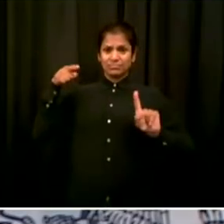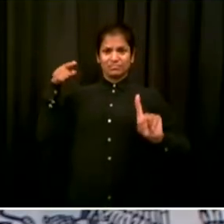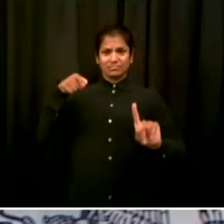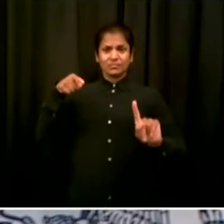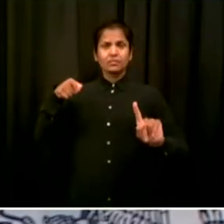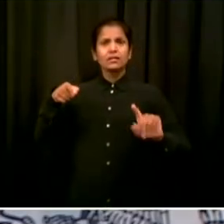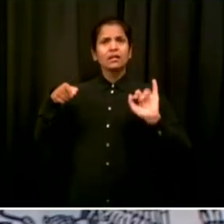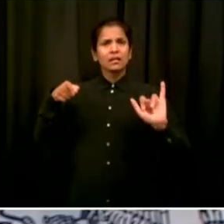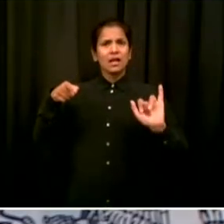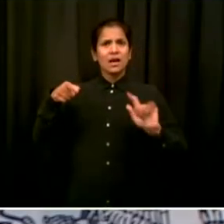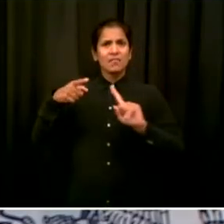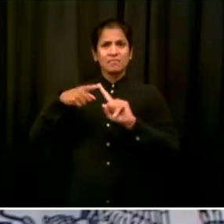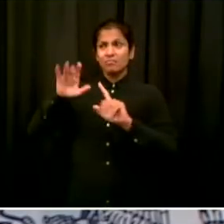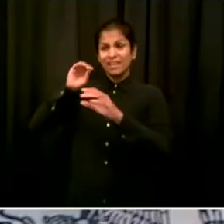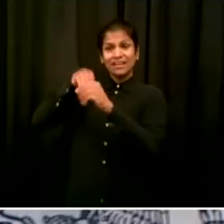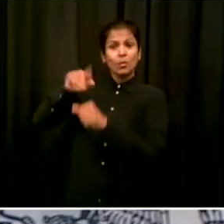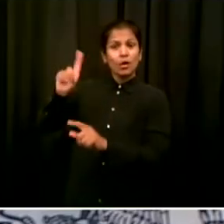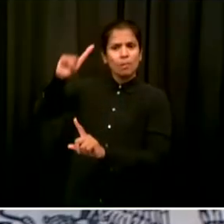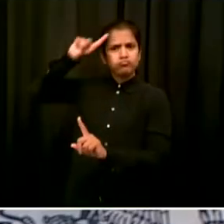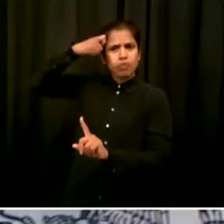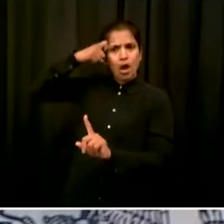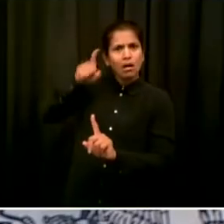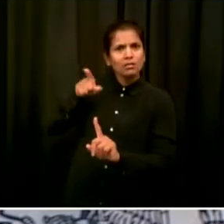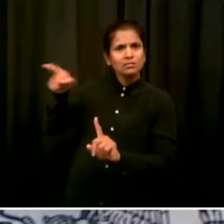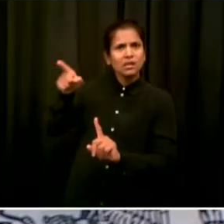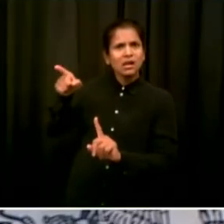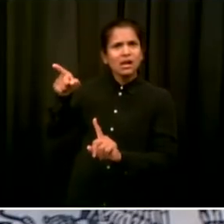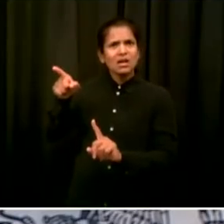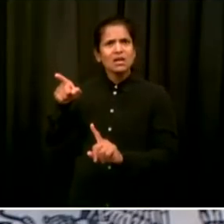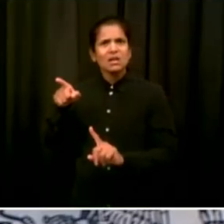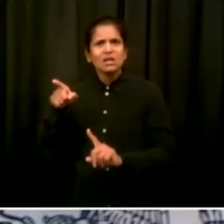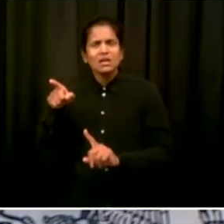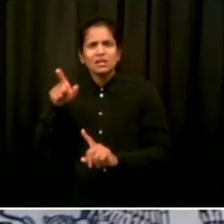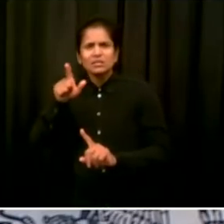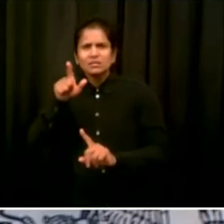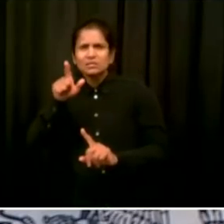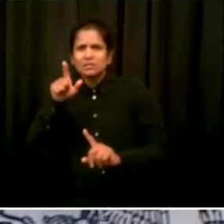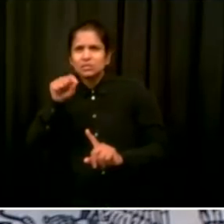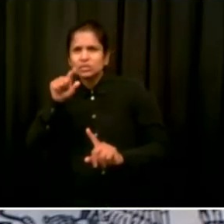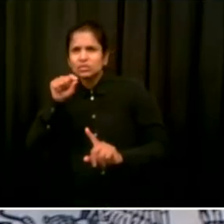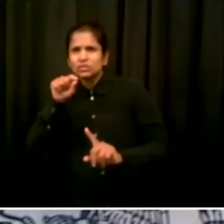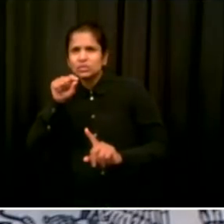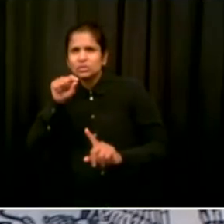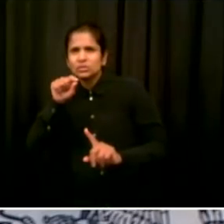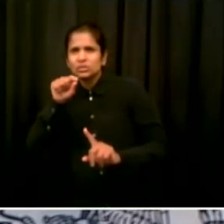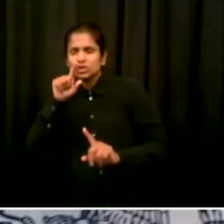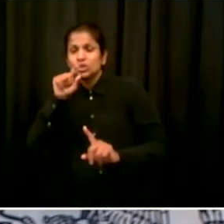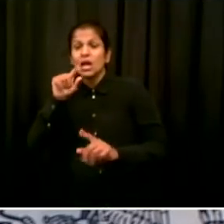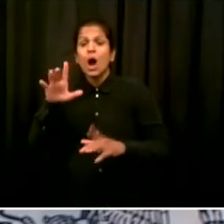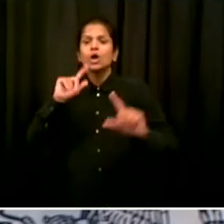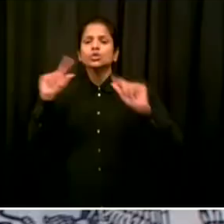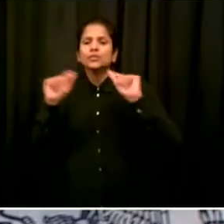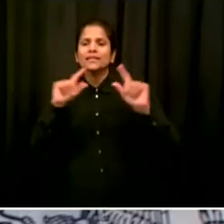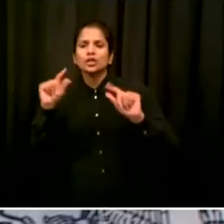FOR TAKING MY QUESTION. THE TWITTER HANDLE FROM